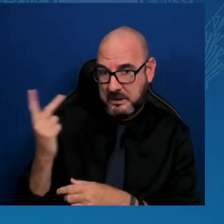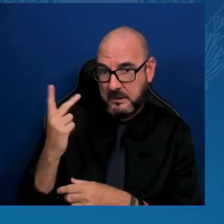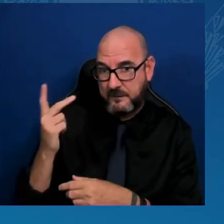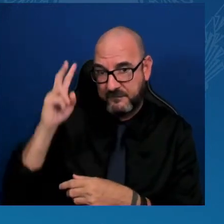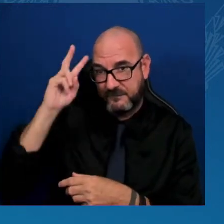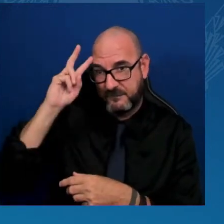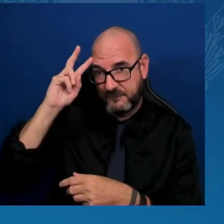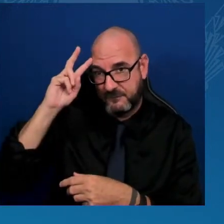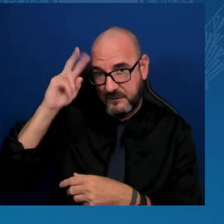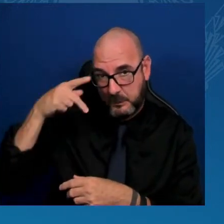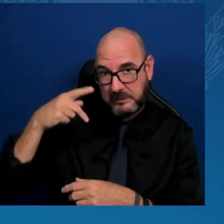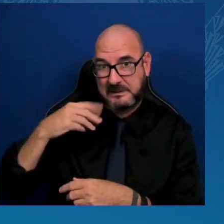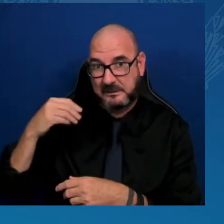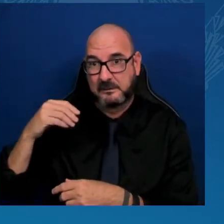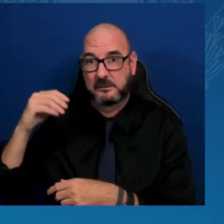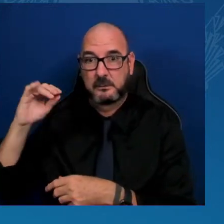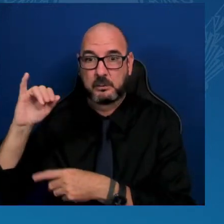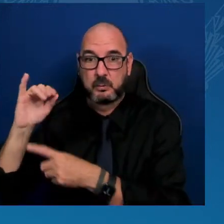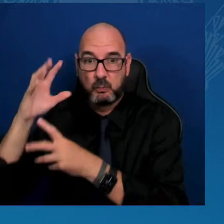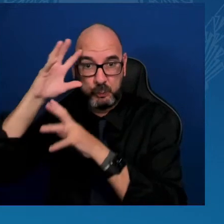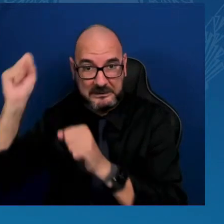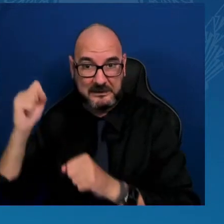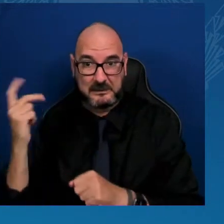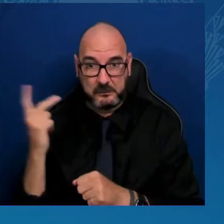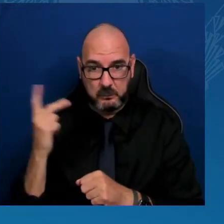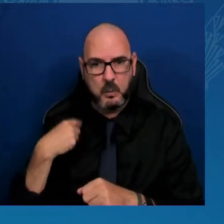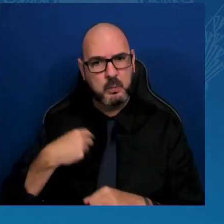have appointed more Black women to be federal judges